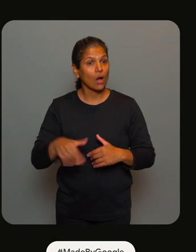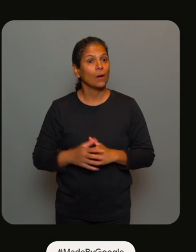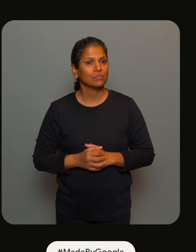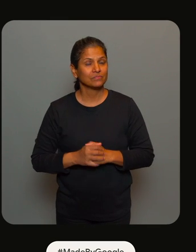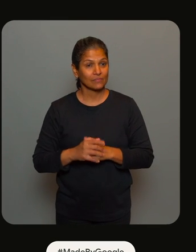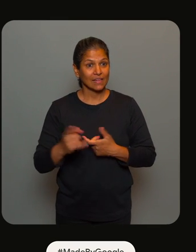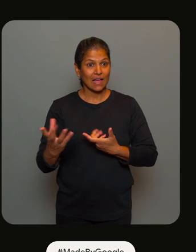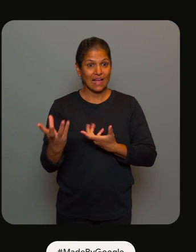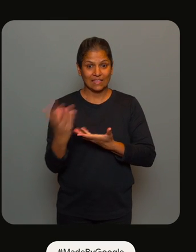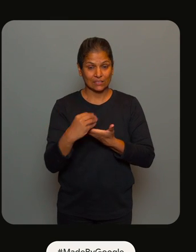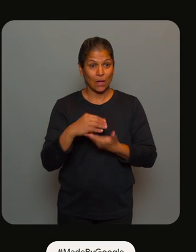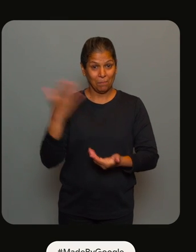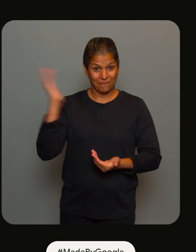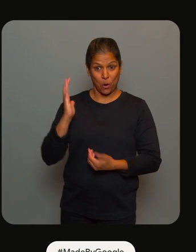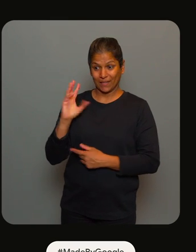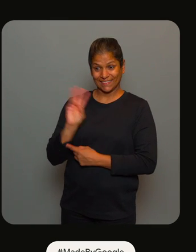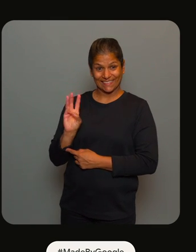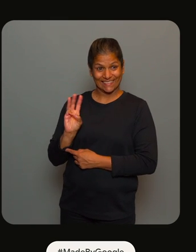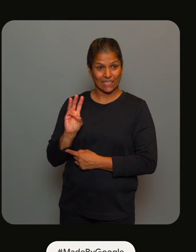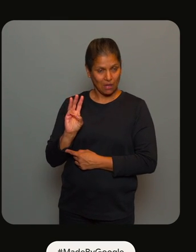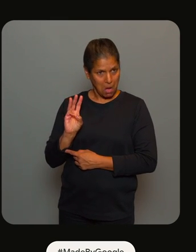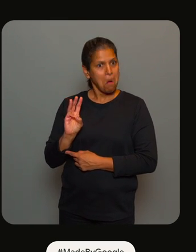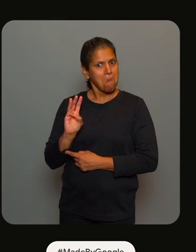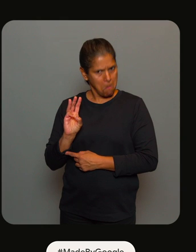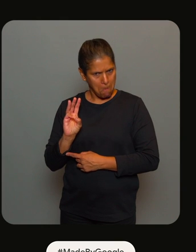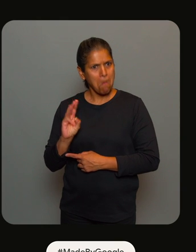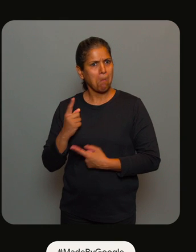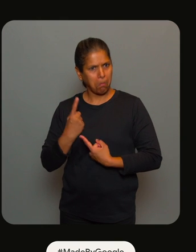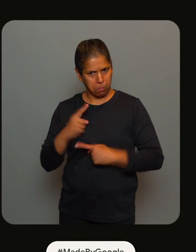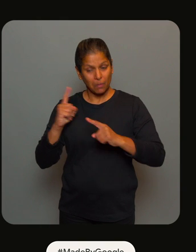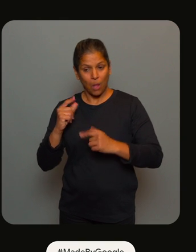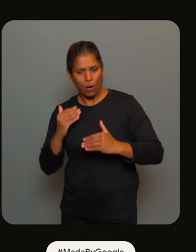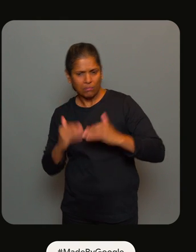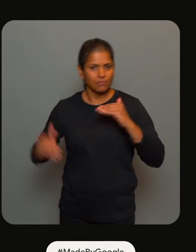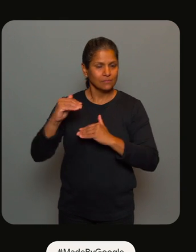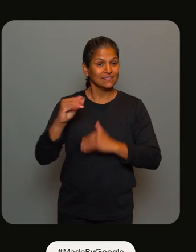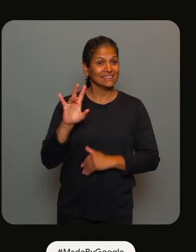helpful Pixel experience at a great value.